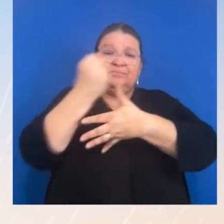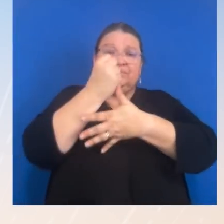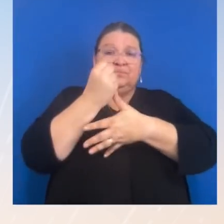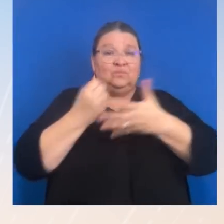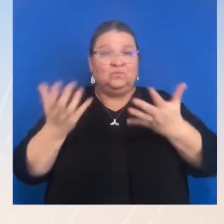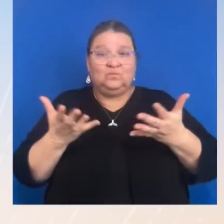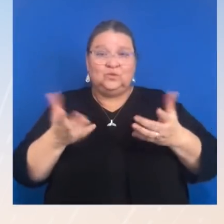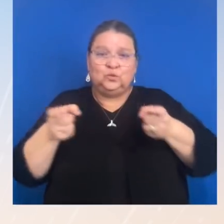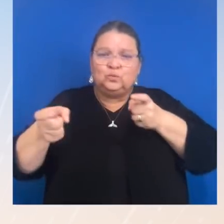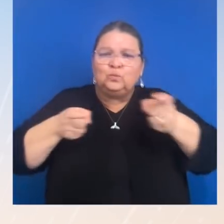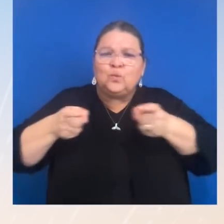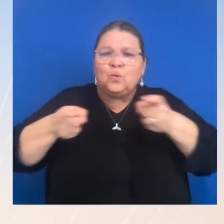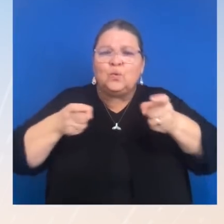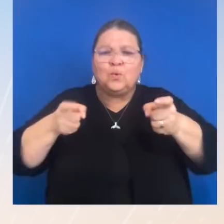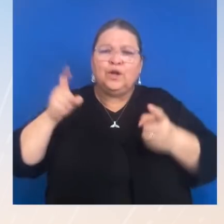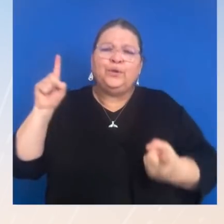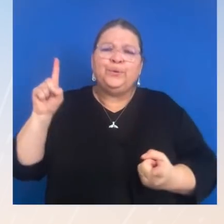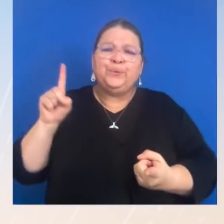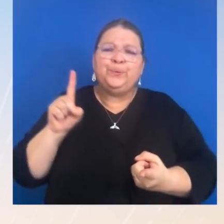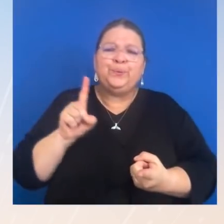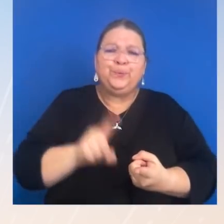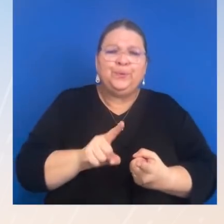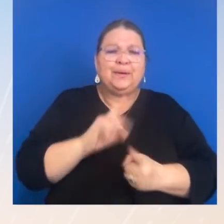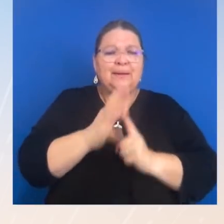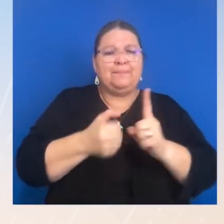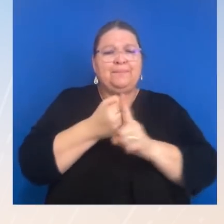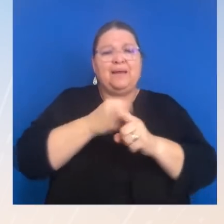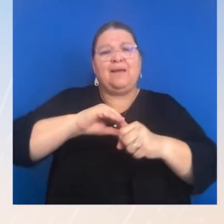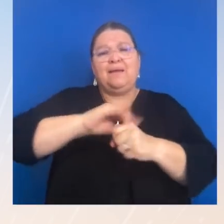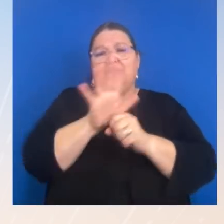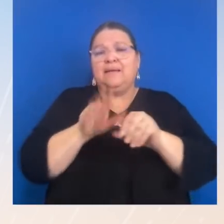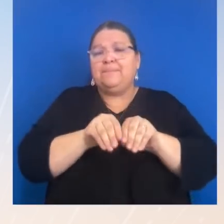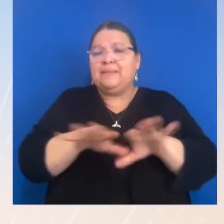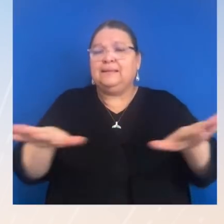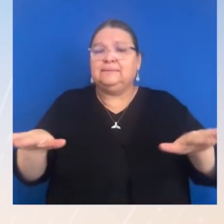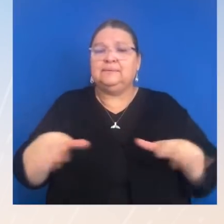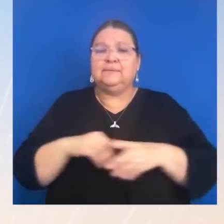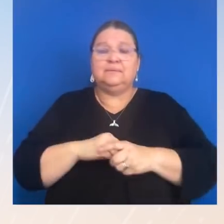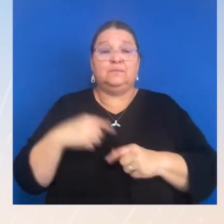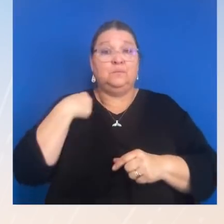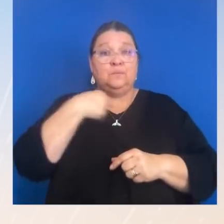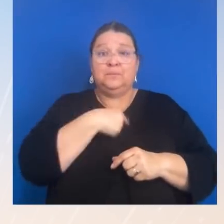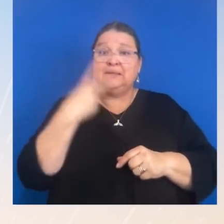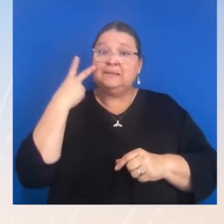We've seen people return to the workplace. We've seen 99 percent of schools open across the country.